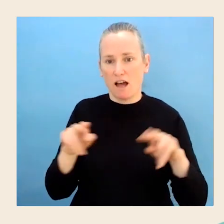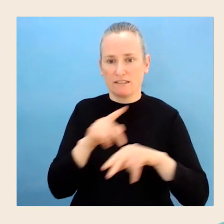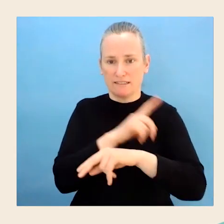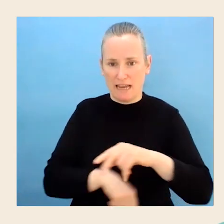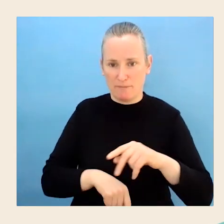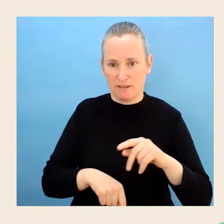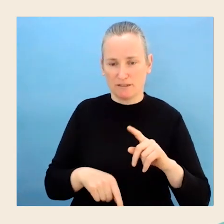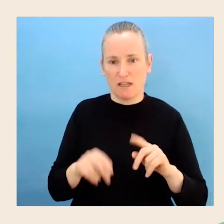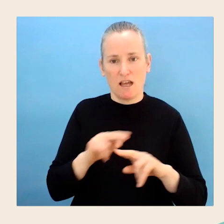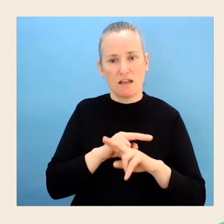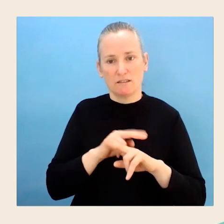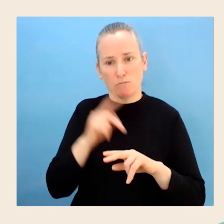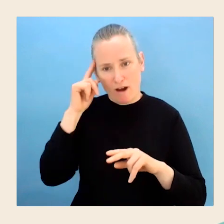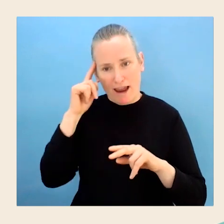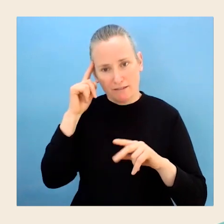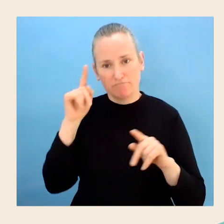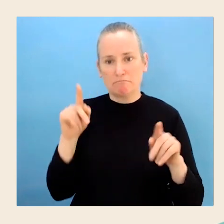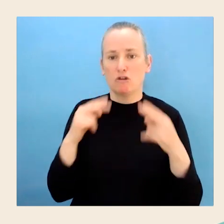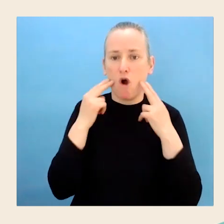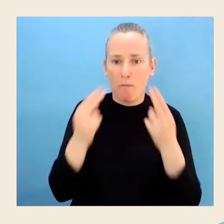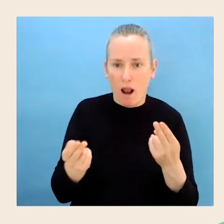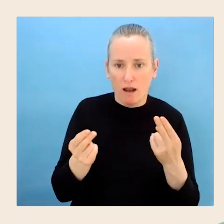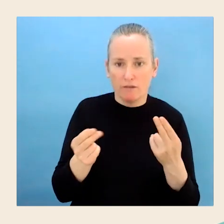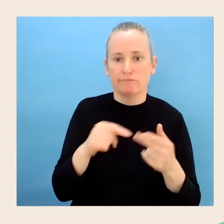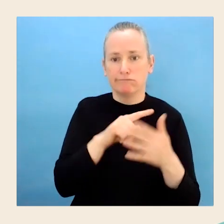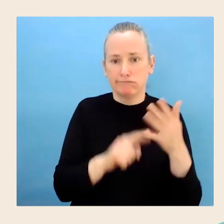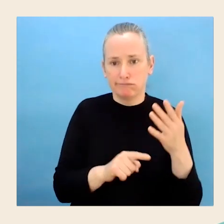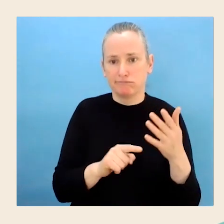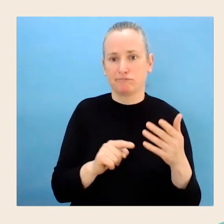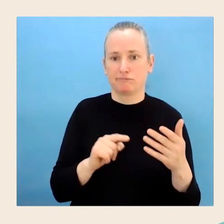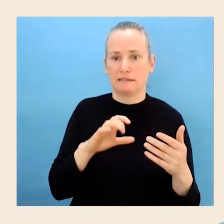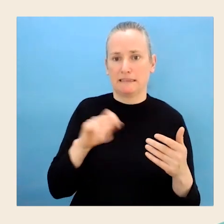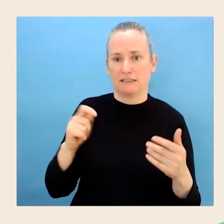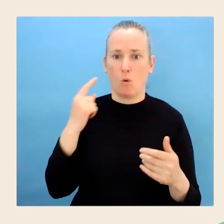cis-white, heteronormative structures.